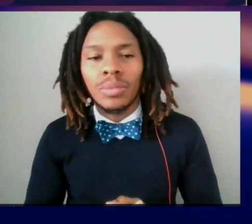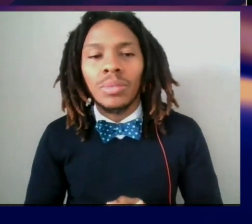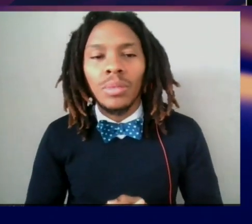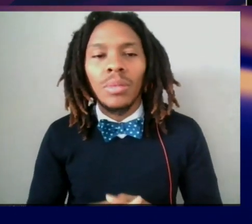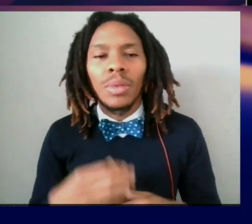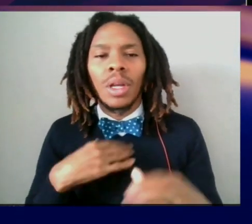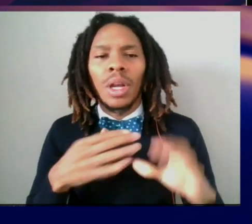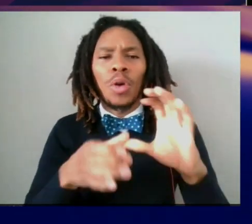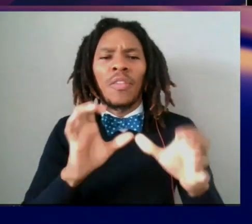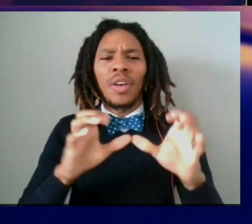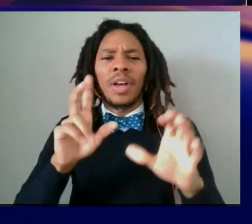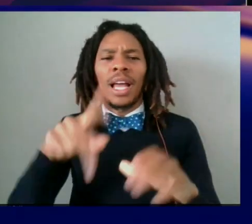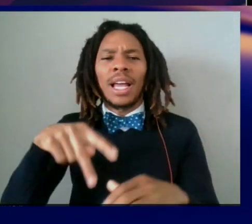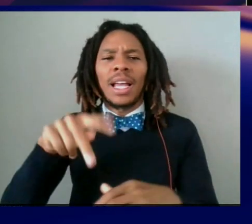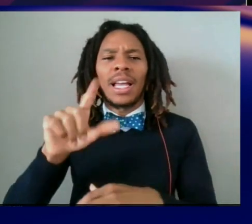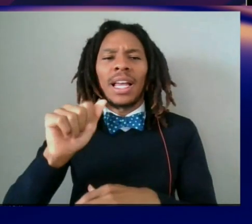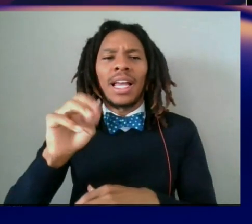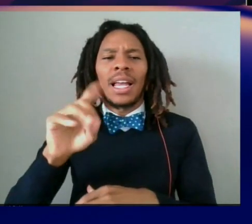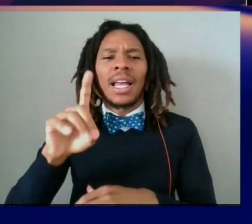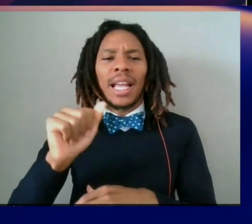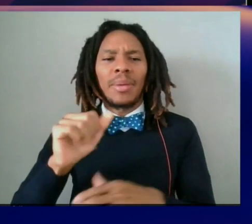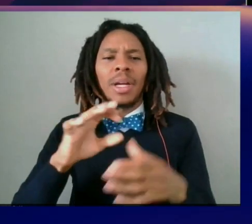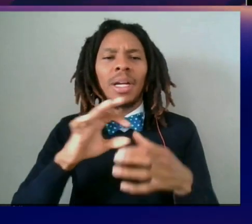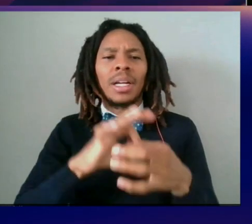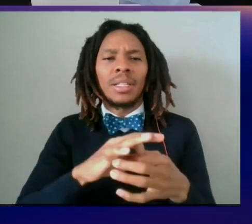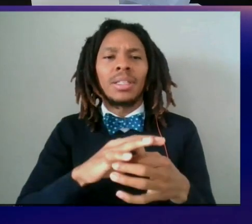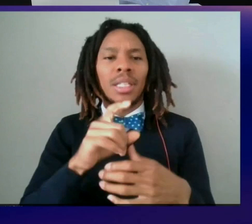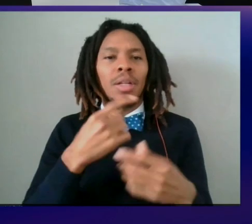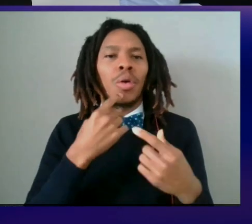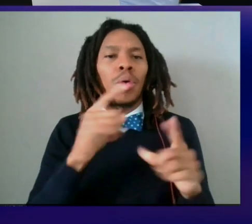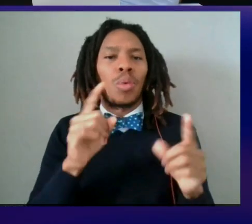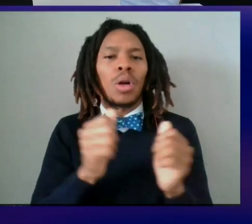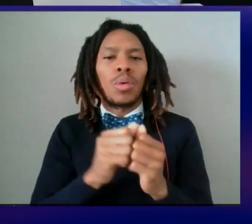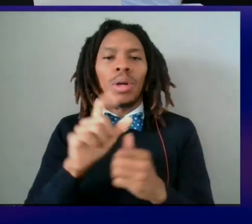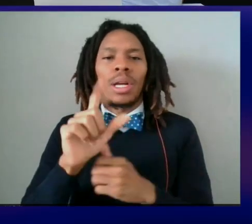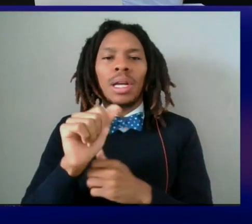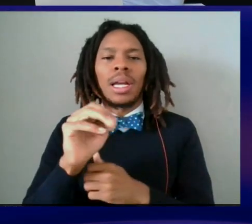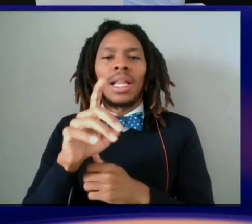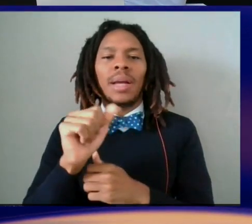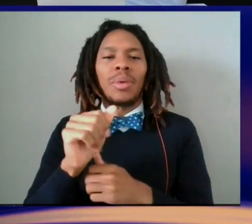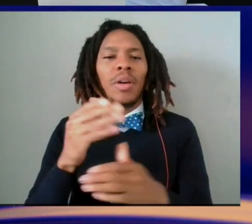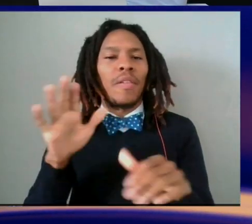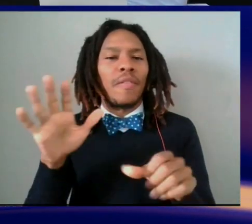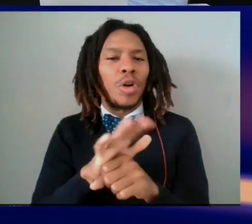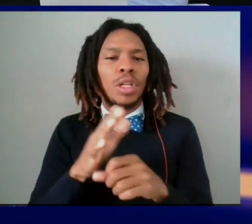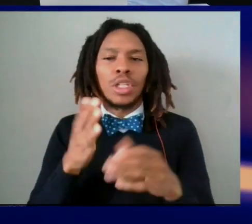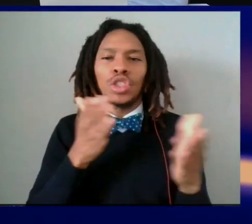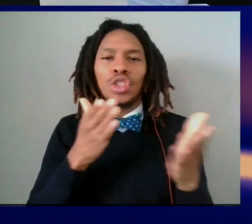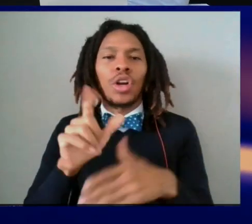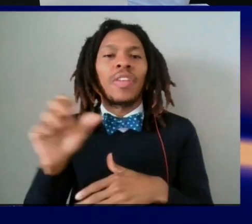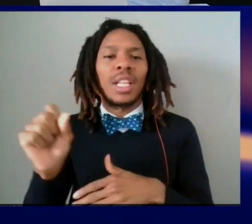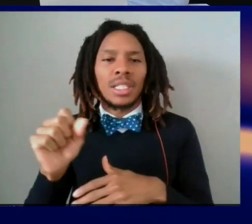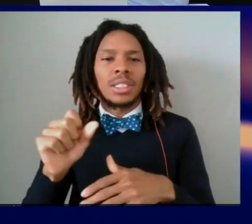So the Athena connectors work on Lambda. So it's a fully serverless architecture. And what you do is you go in and you'll configure your Lambda connector